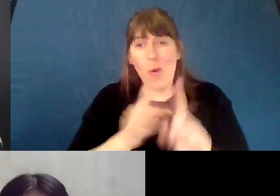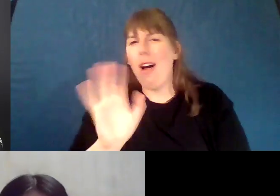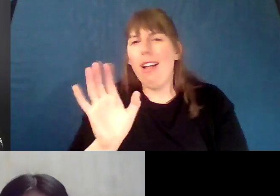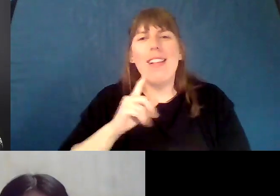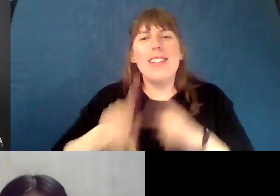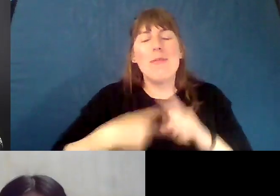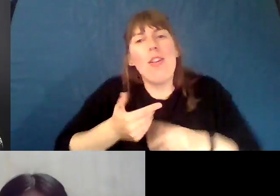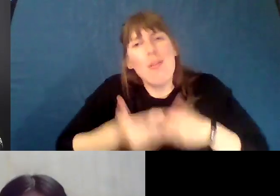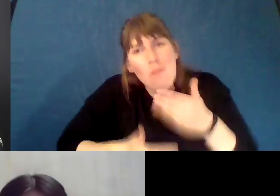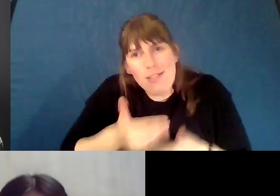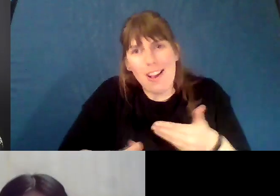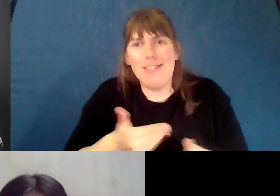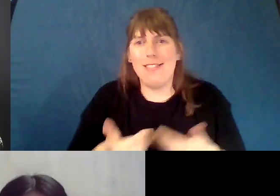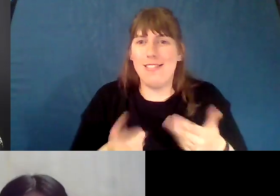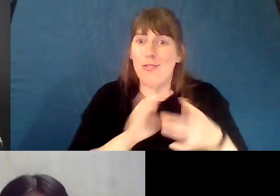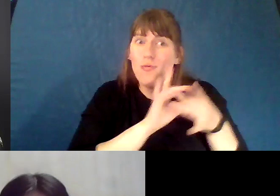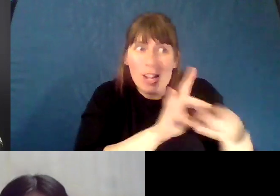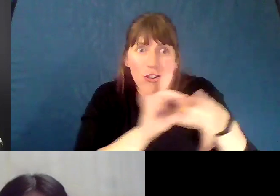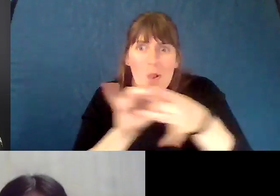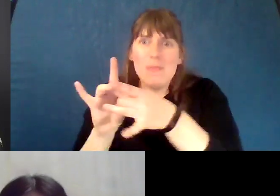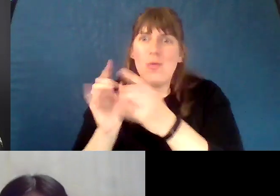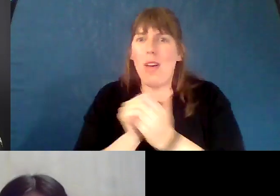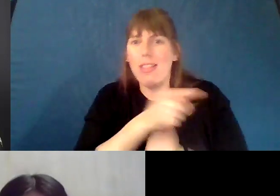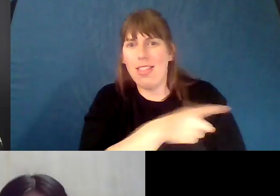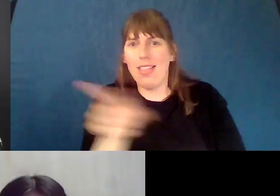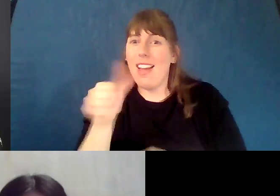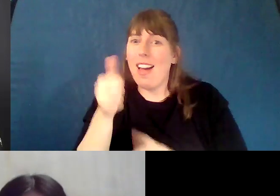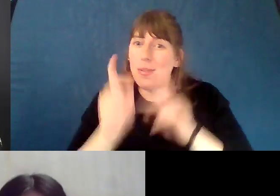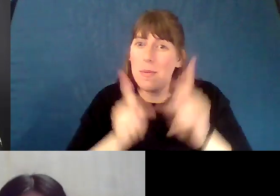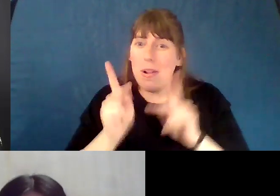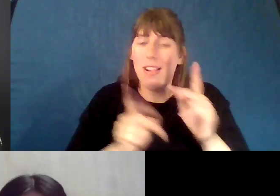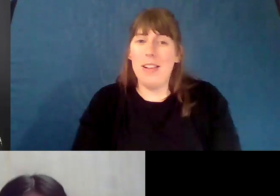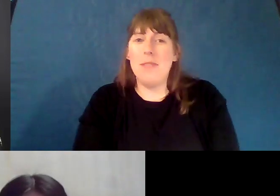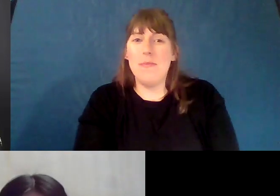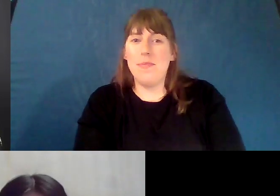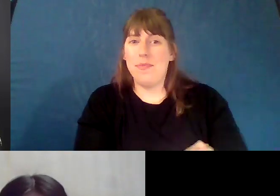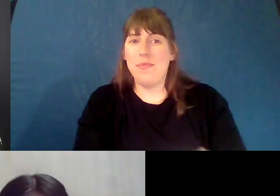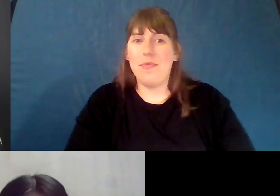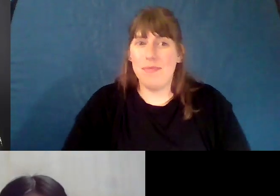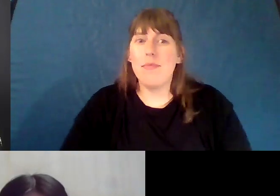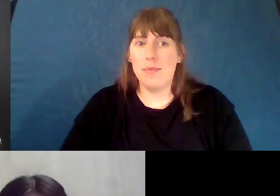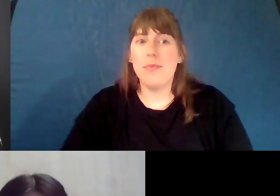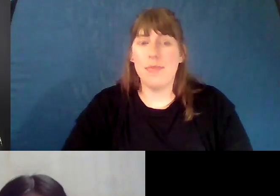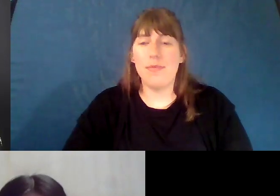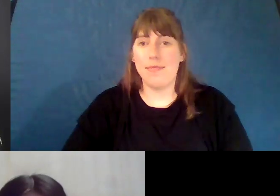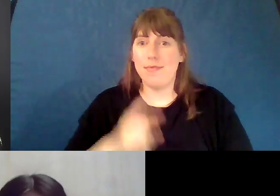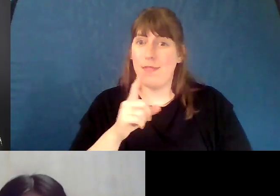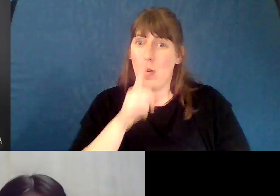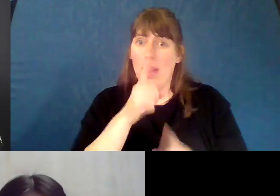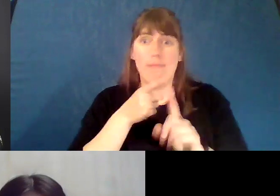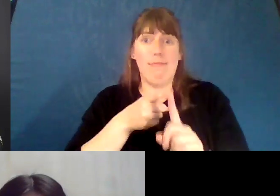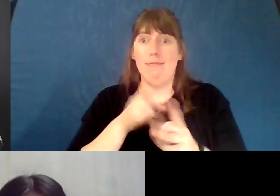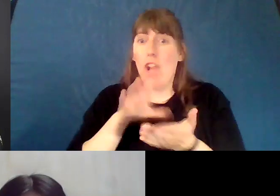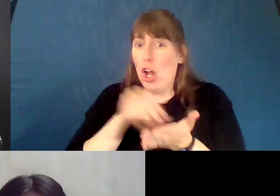that we build with our collaborators, and it's about our learning from one another.